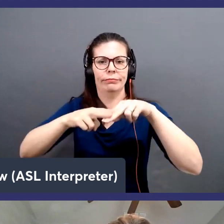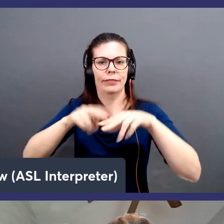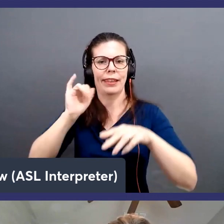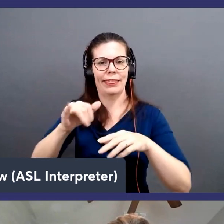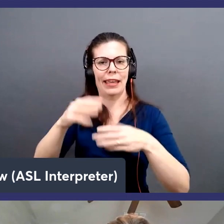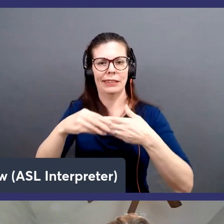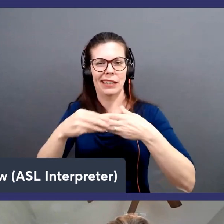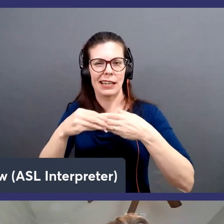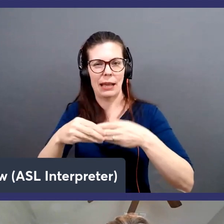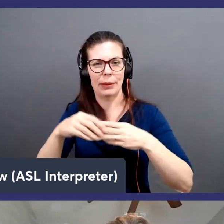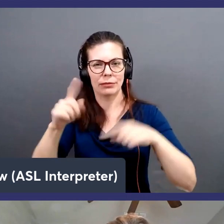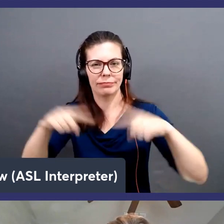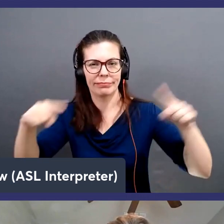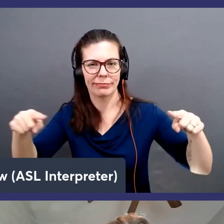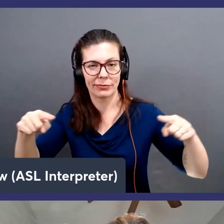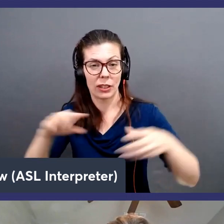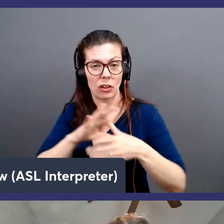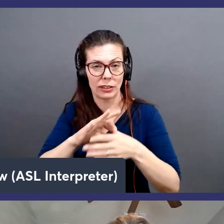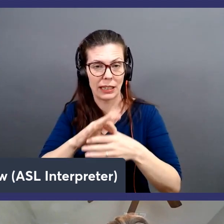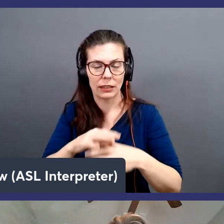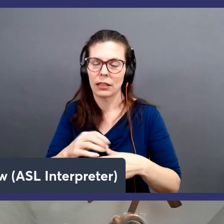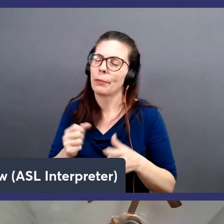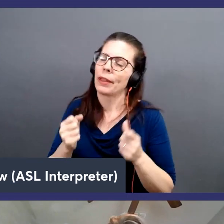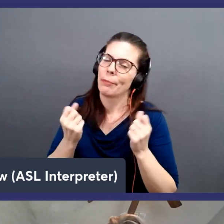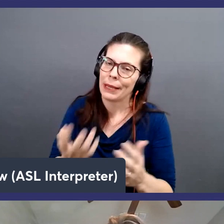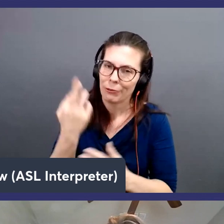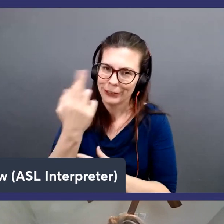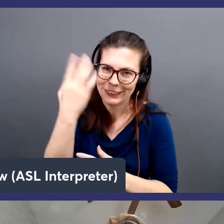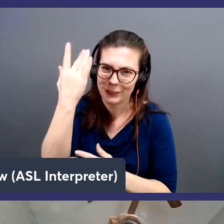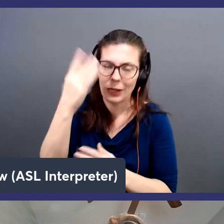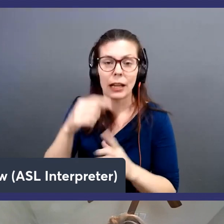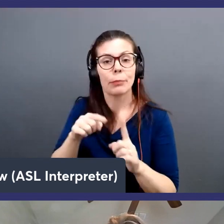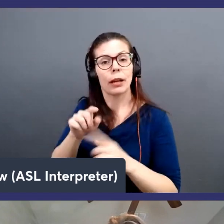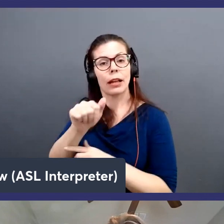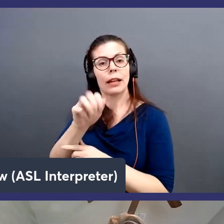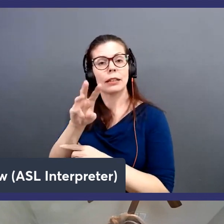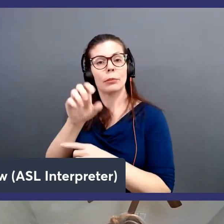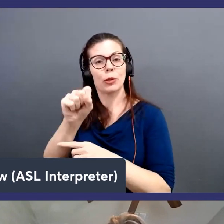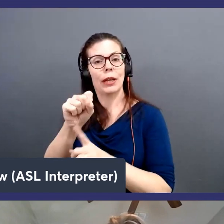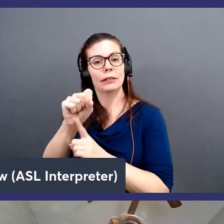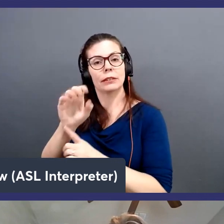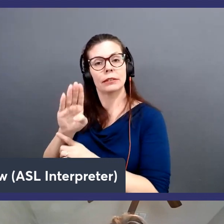There's a lot of reasons that CloudFront does a good job of it, but AWS's backbone network is one of them,